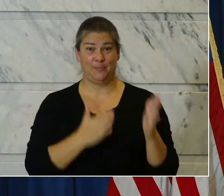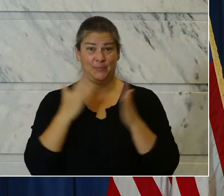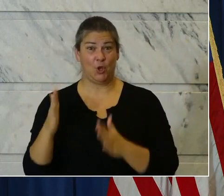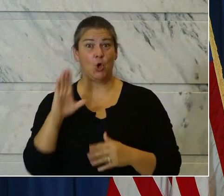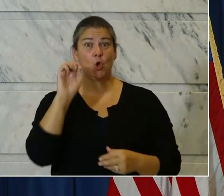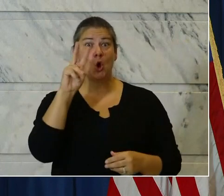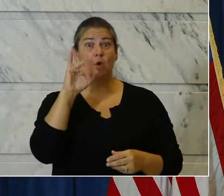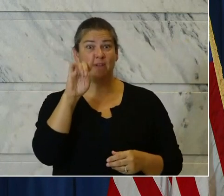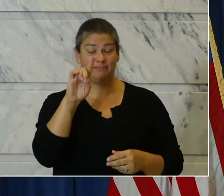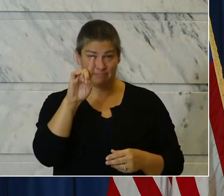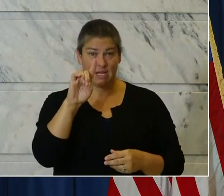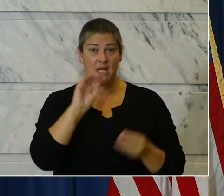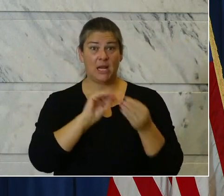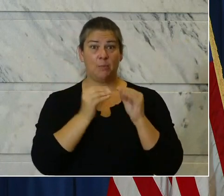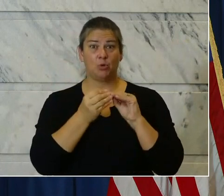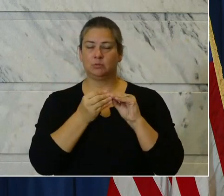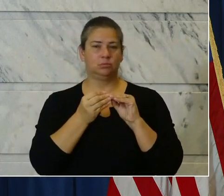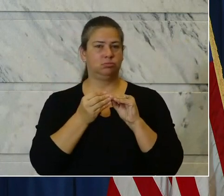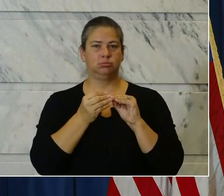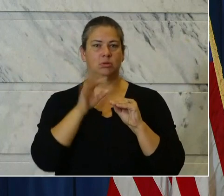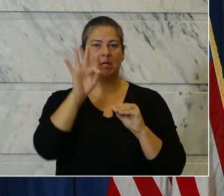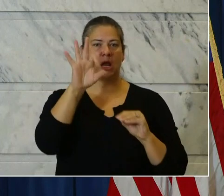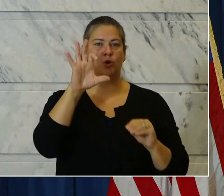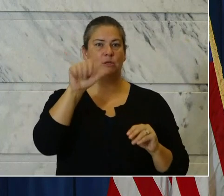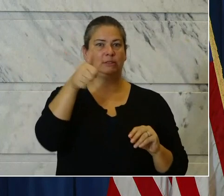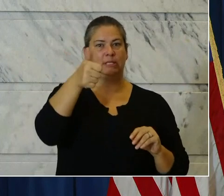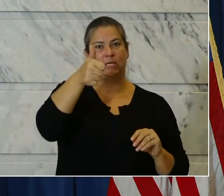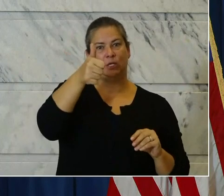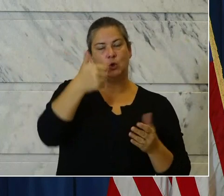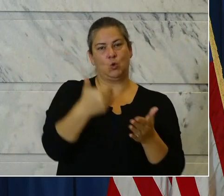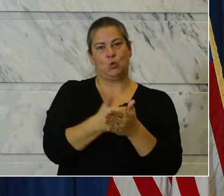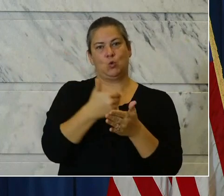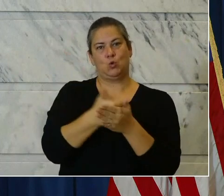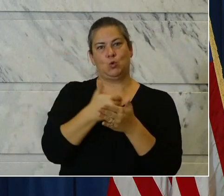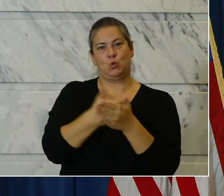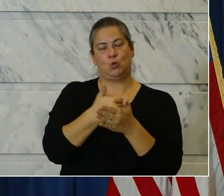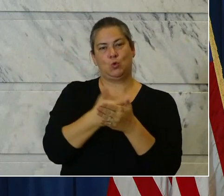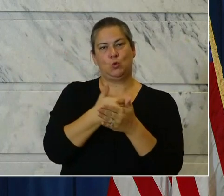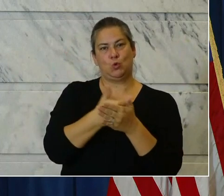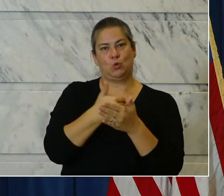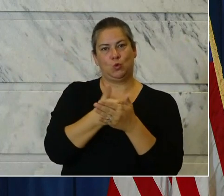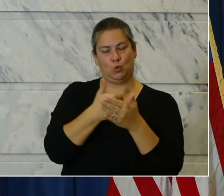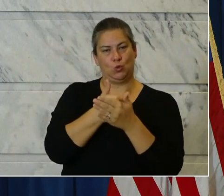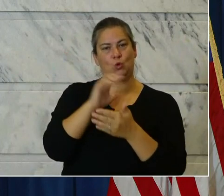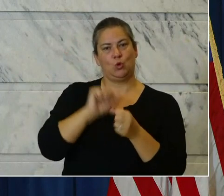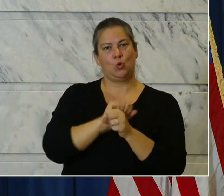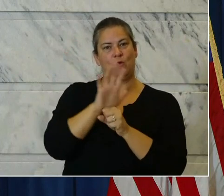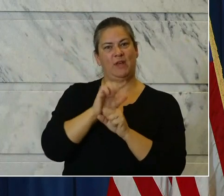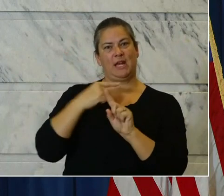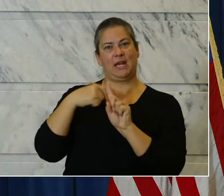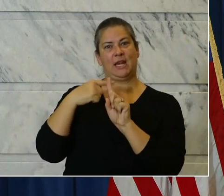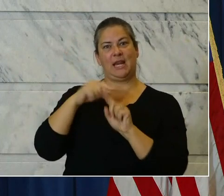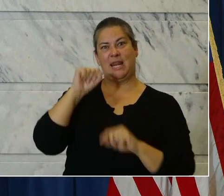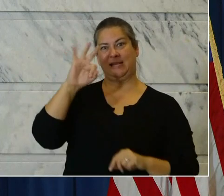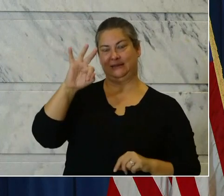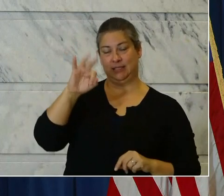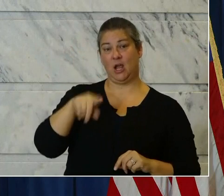IT CONTINUES TO BE HIGHER THAN ANY OF US WOULD LIKE WITH NINE